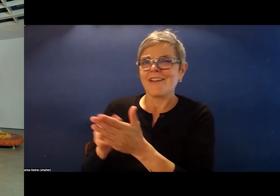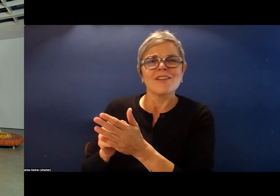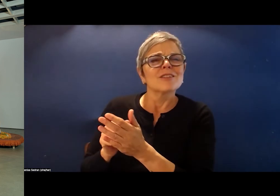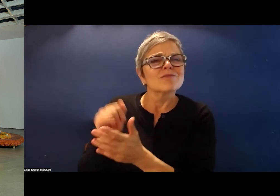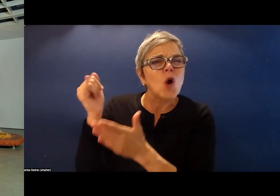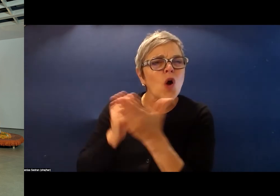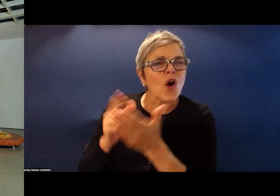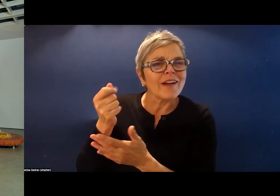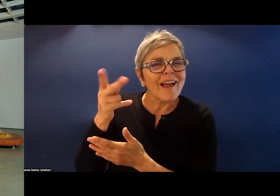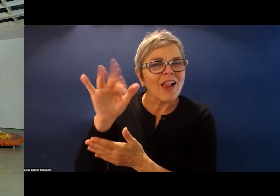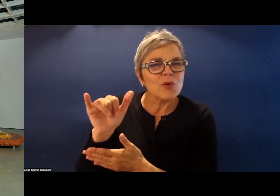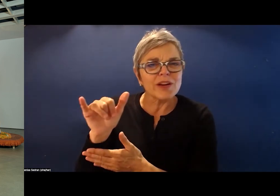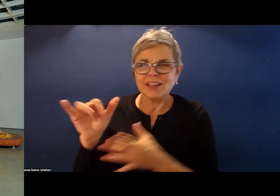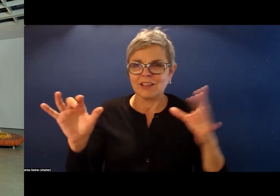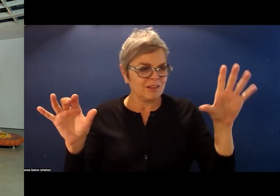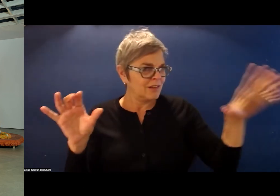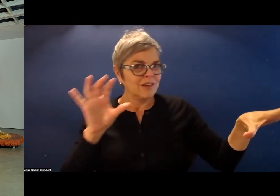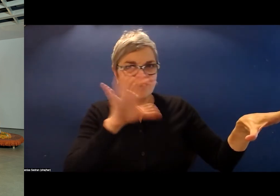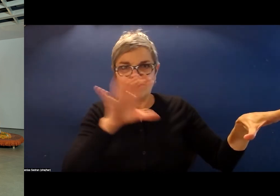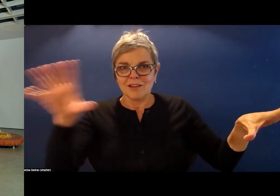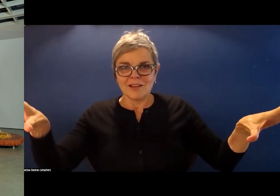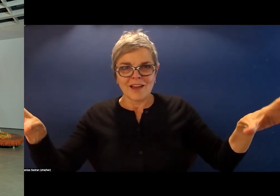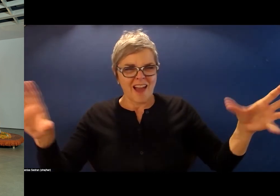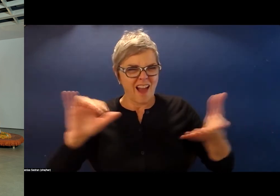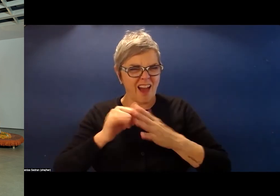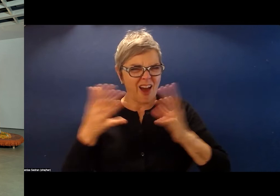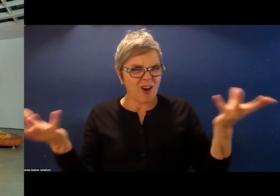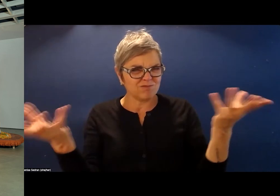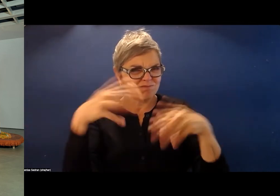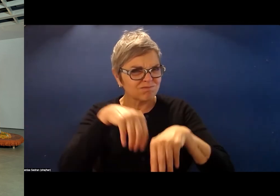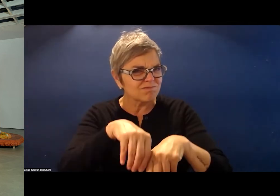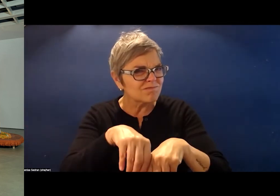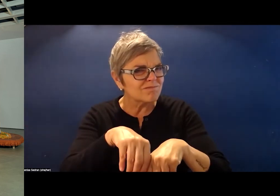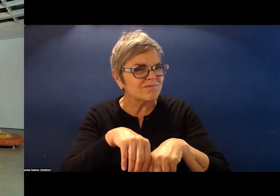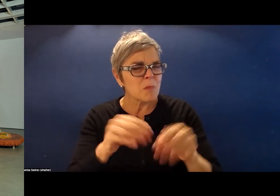Michelle: Well, tying that back to what I was just saying about museums engaging